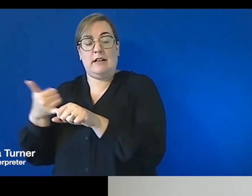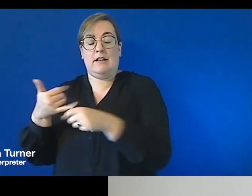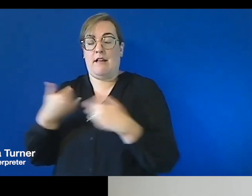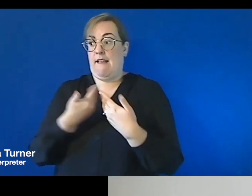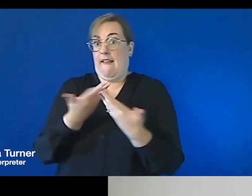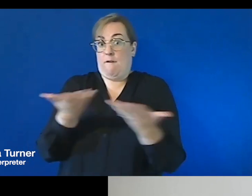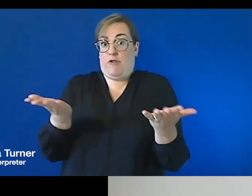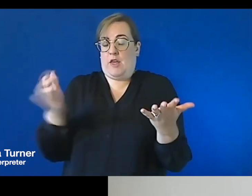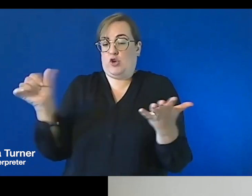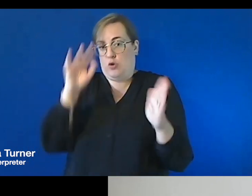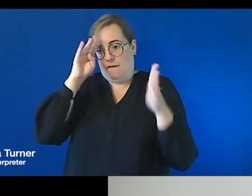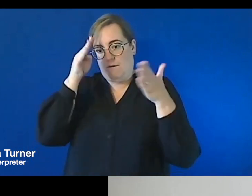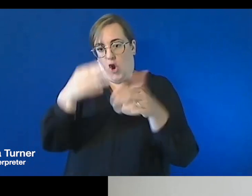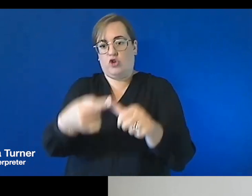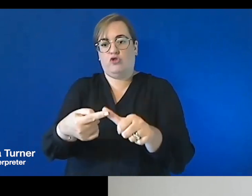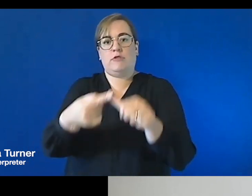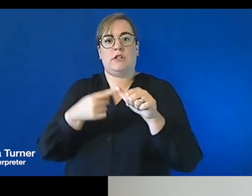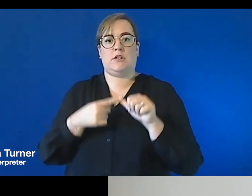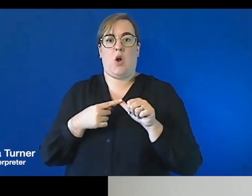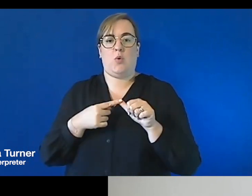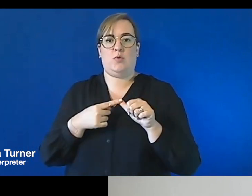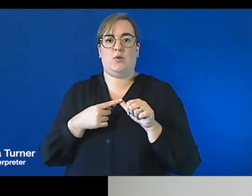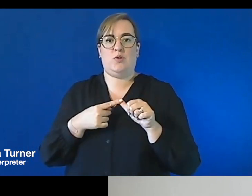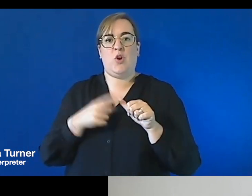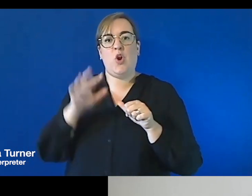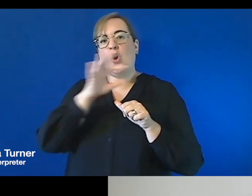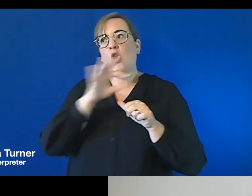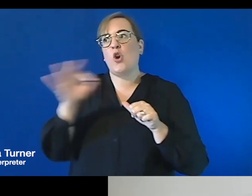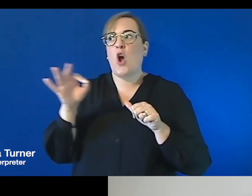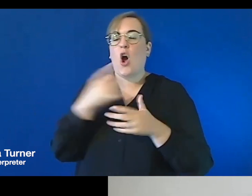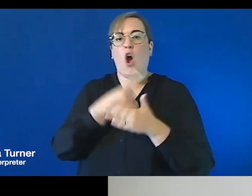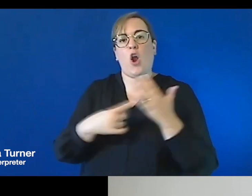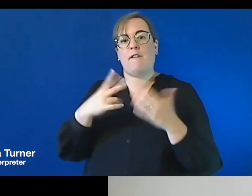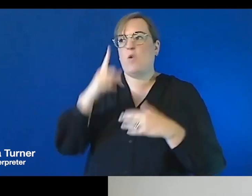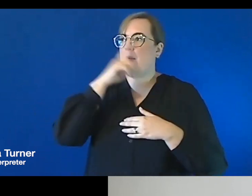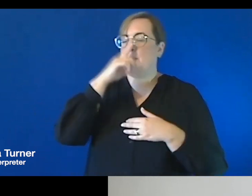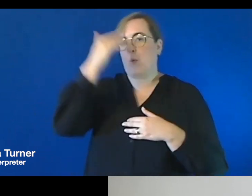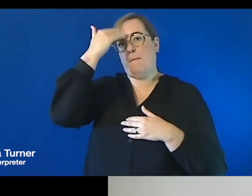not for instance entertainment of people with mental health as some apps work but actual